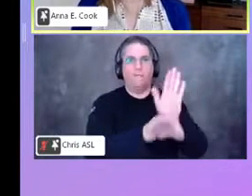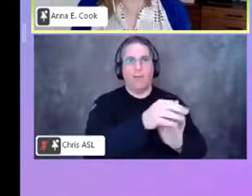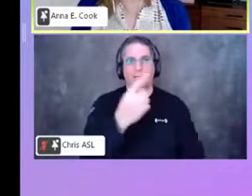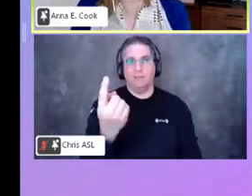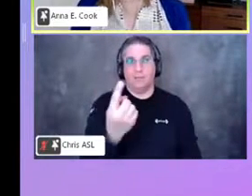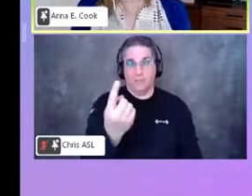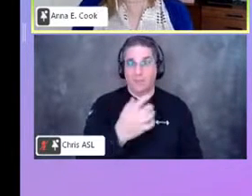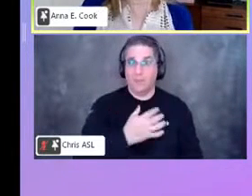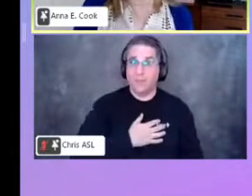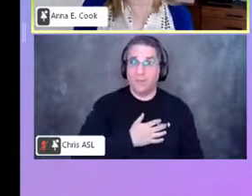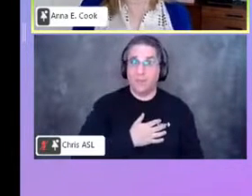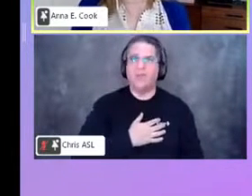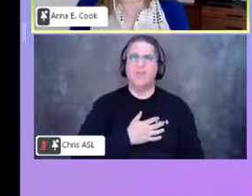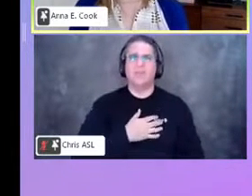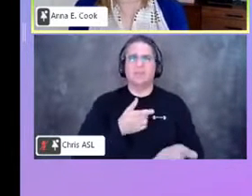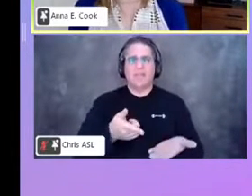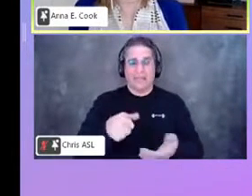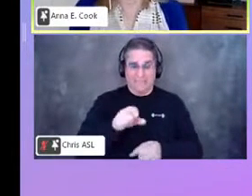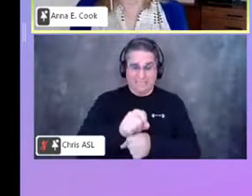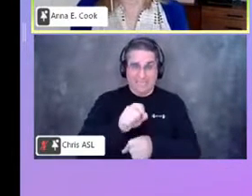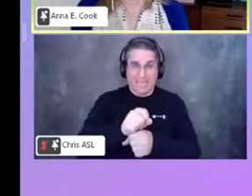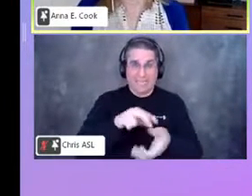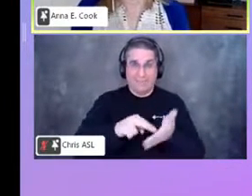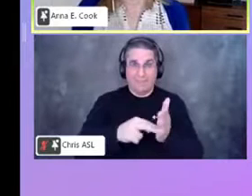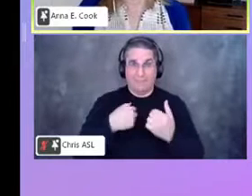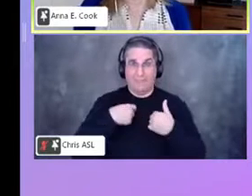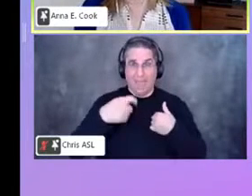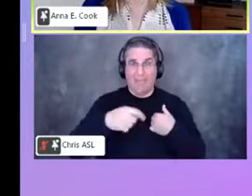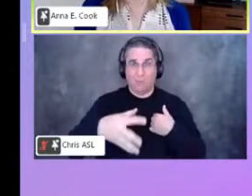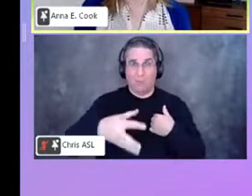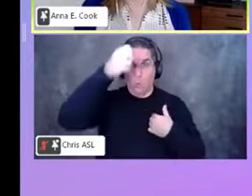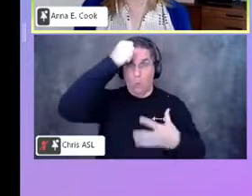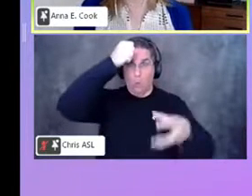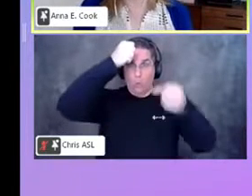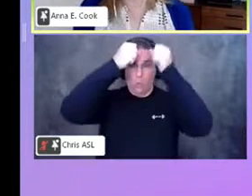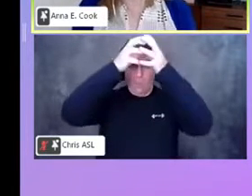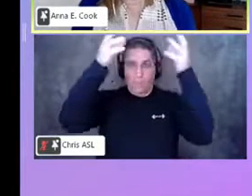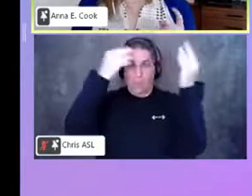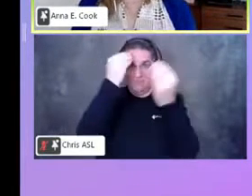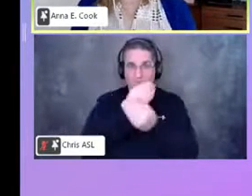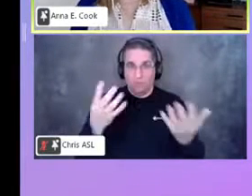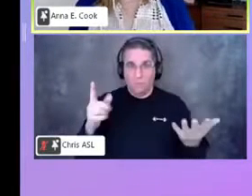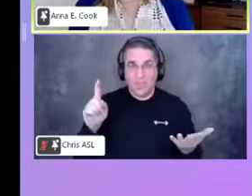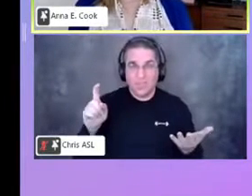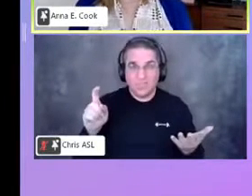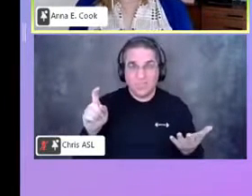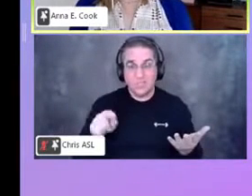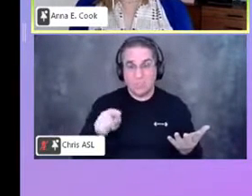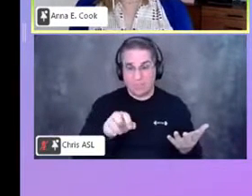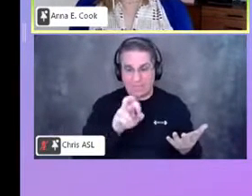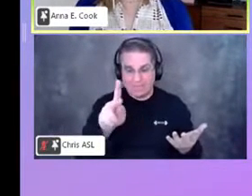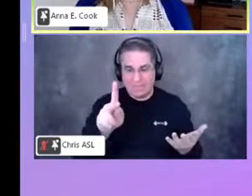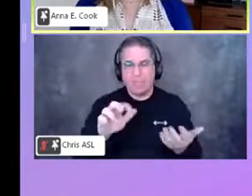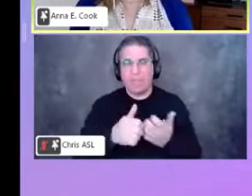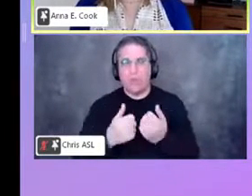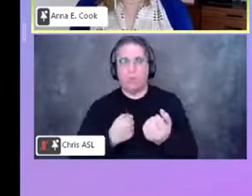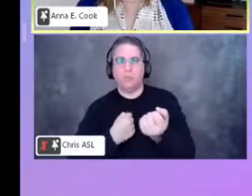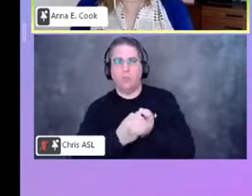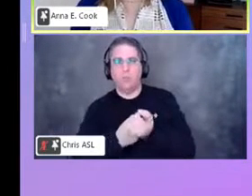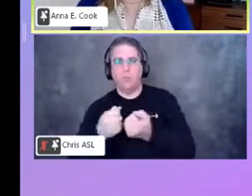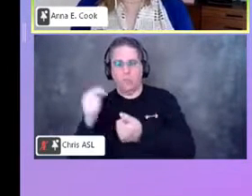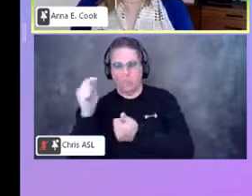people to retain large amounts of information and if so what tools can we create to enable recall